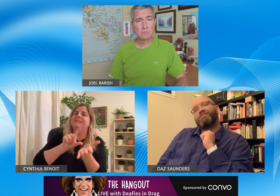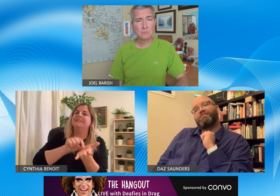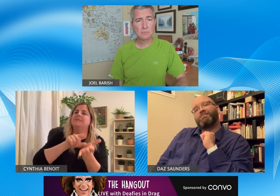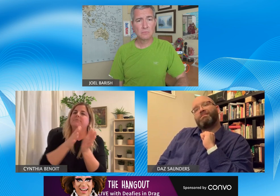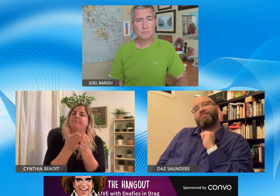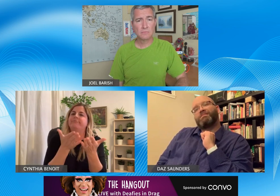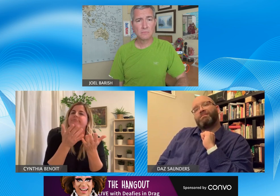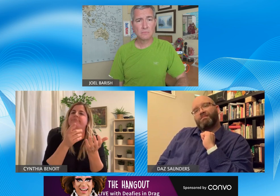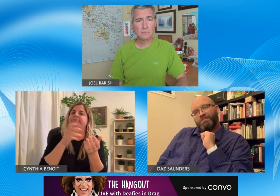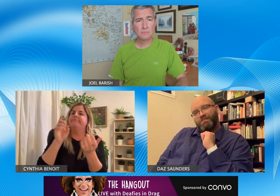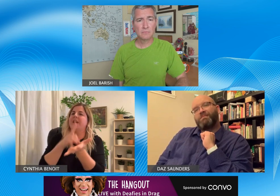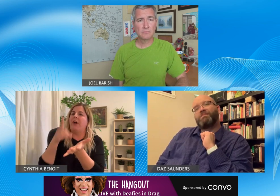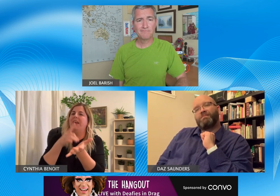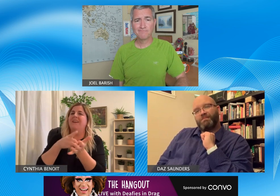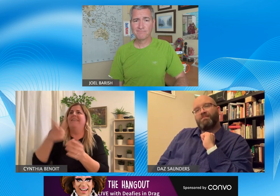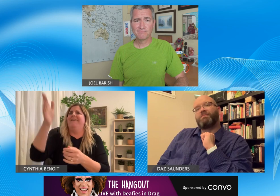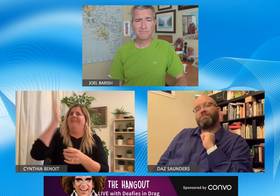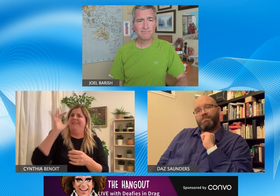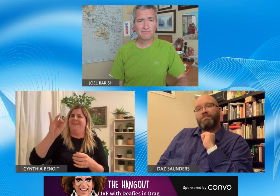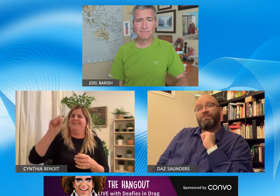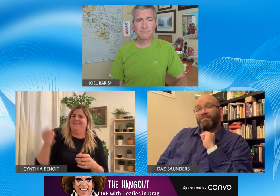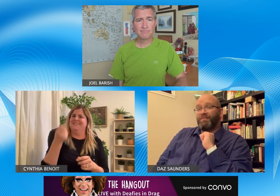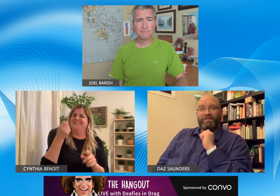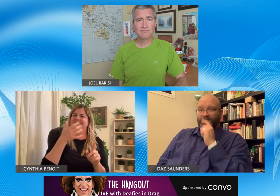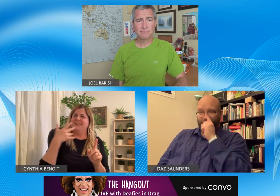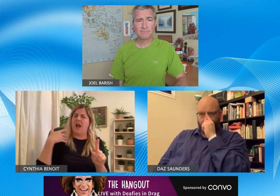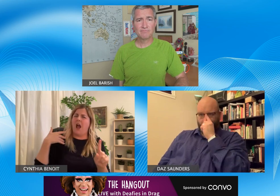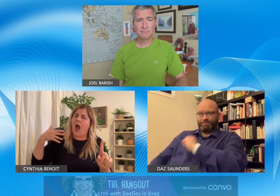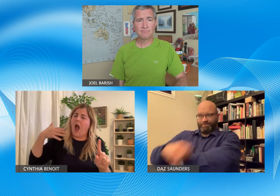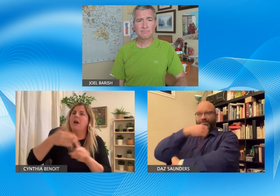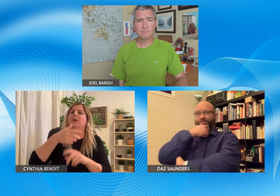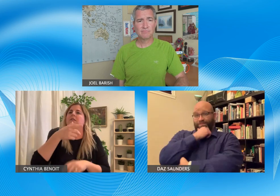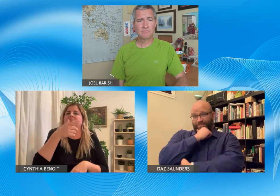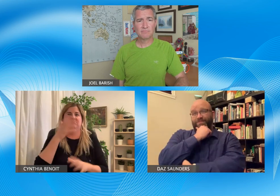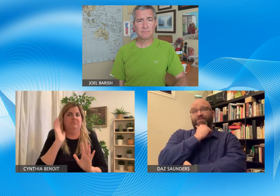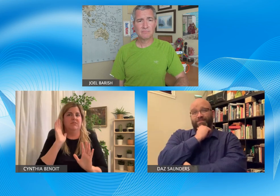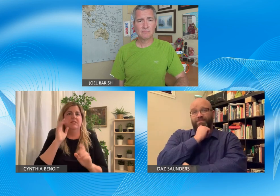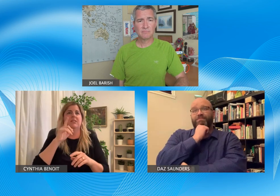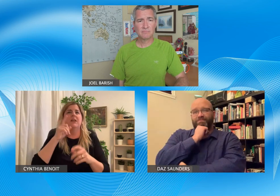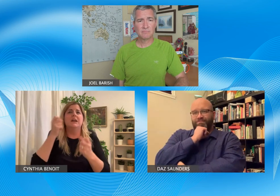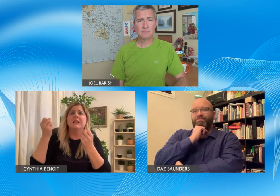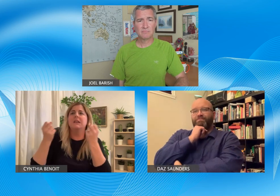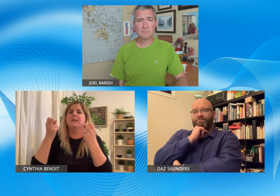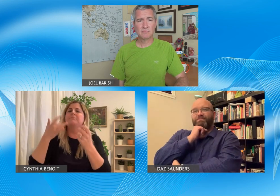Back in the 1980’s, it was mostly printed materials, dictionaries if you prefer.